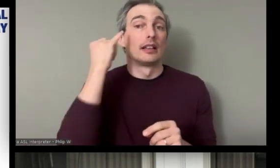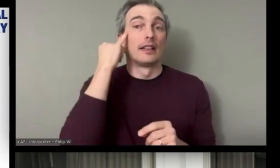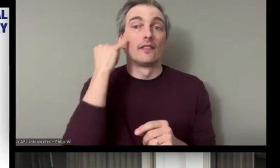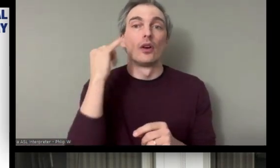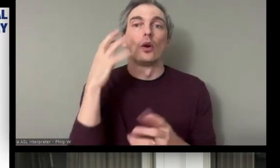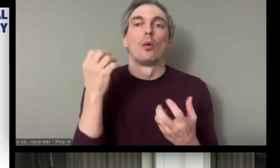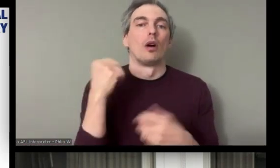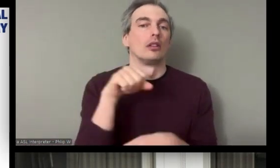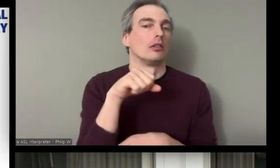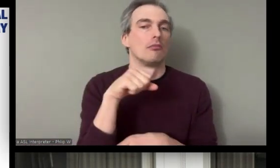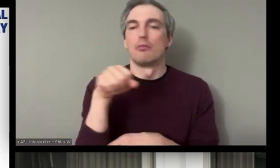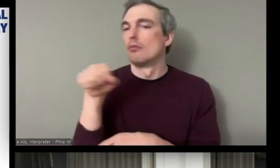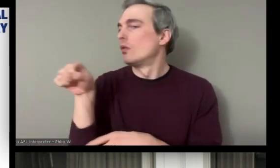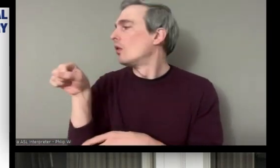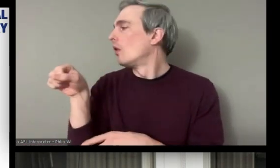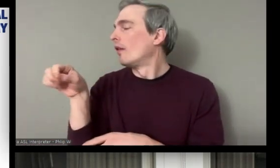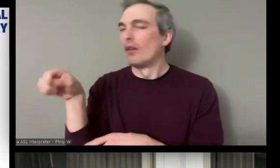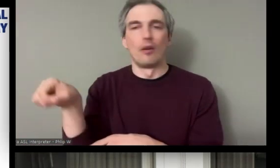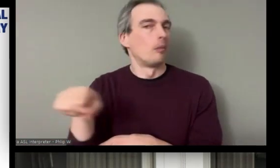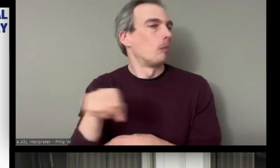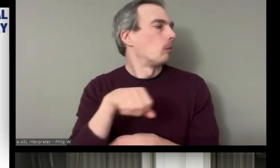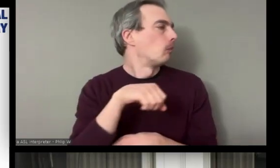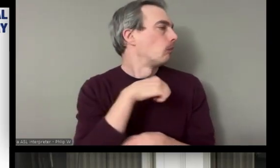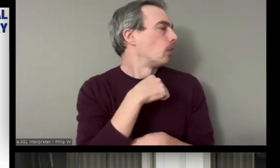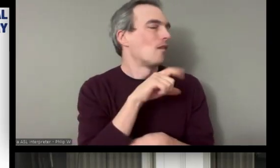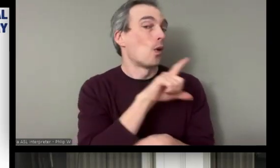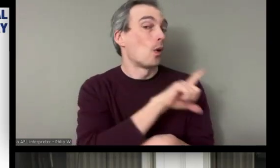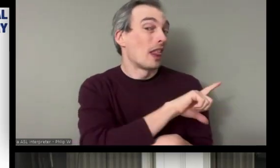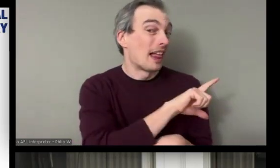the way to the left, or move your head all the way to the right